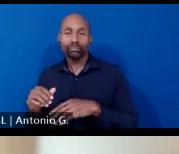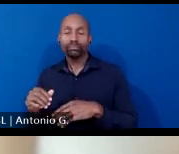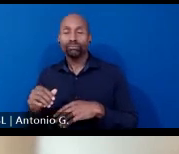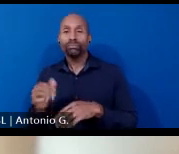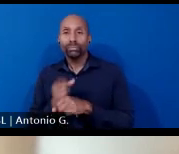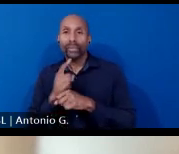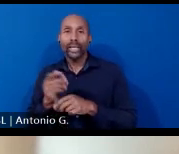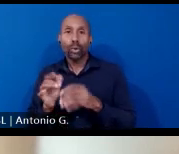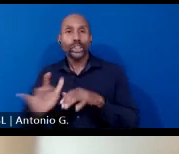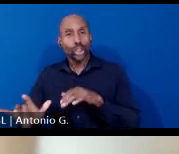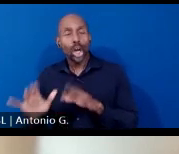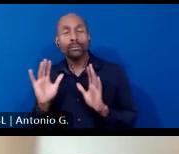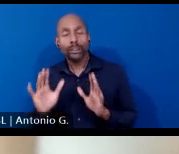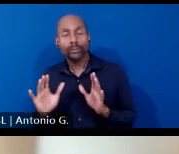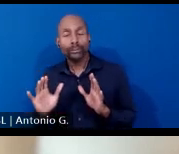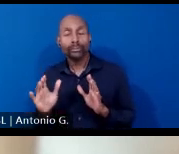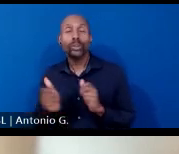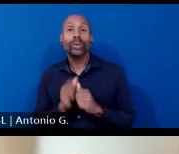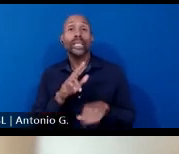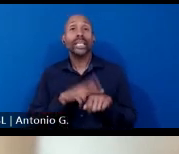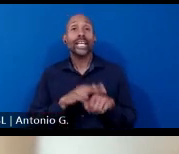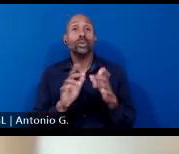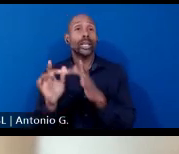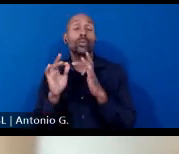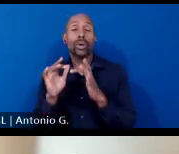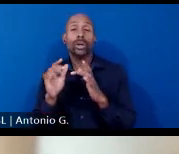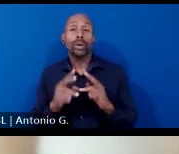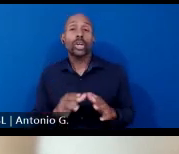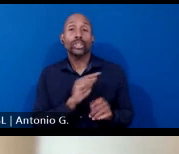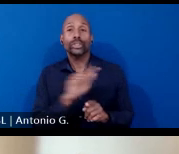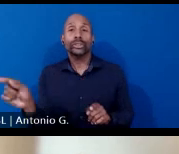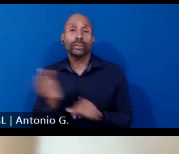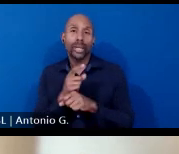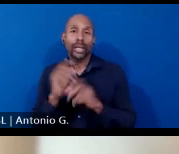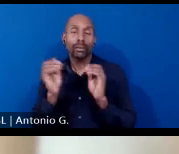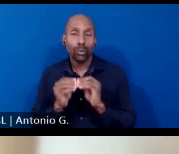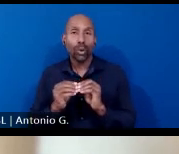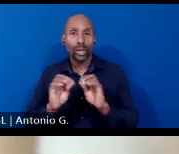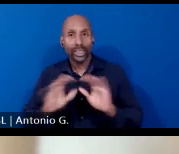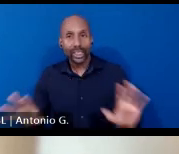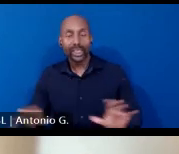further refining it by bringing in all this expertise and experience in.